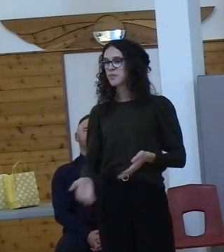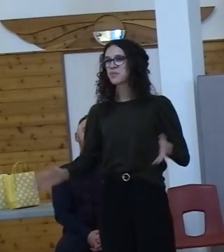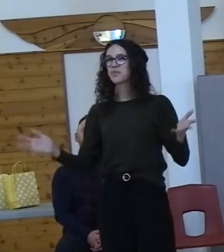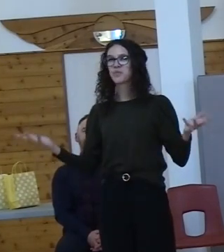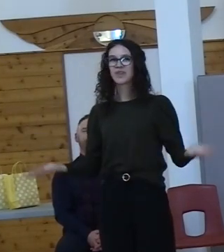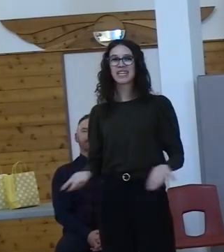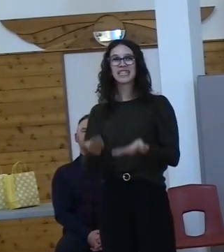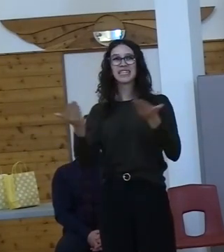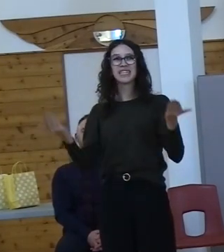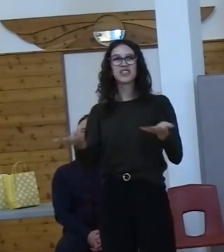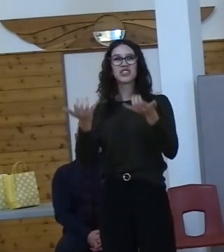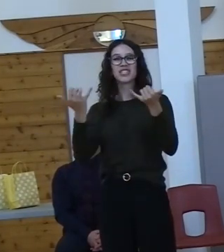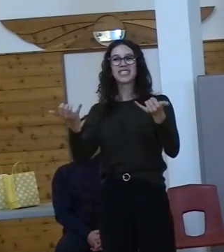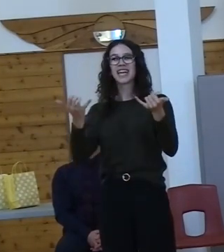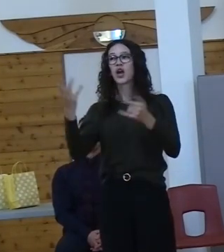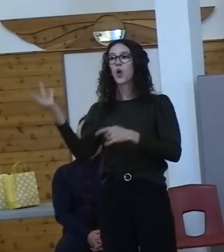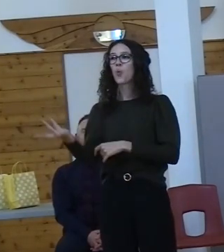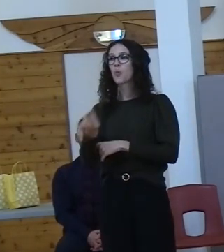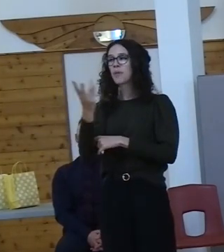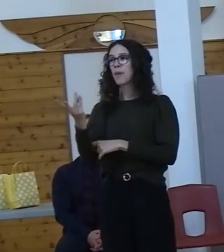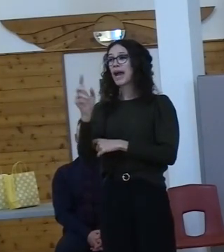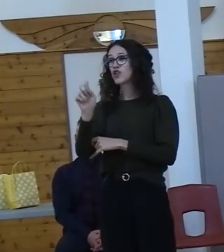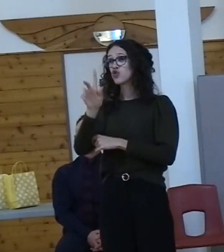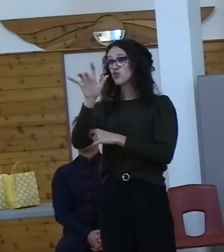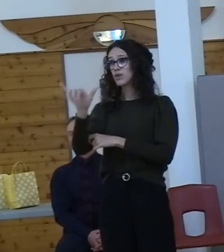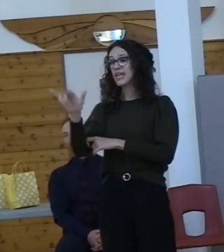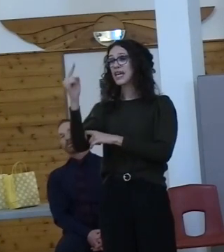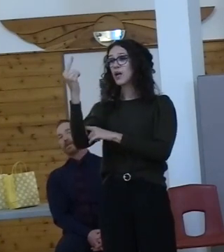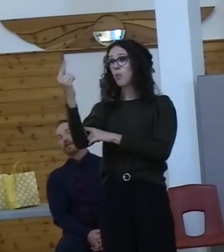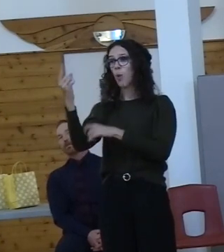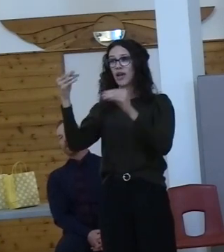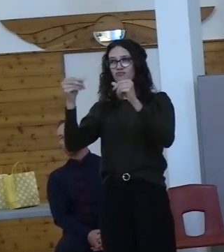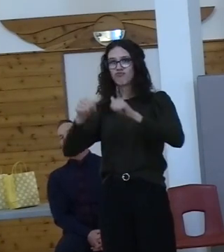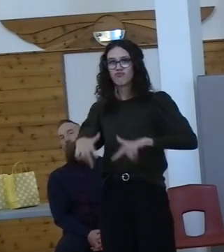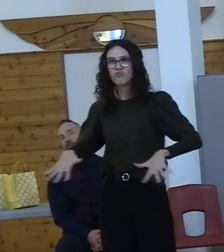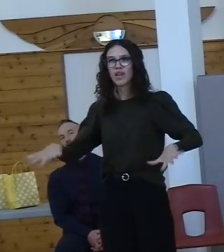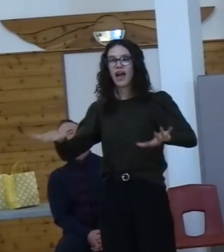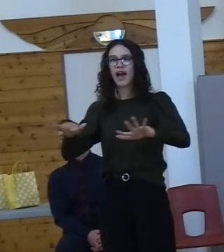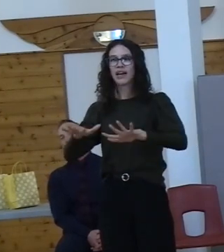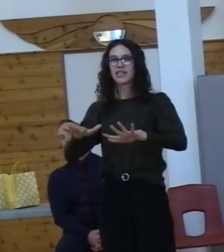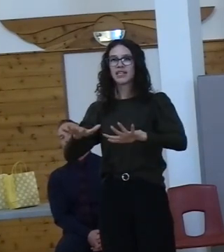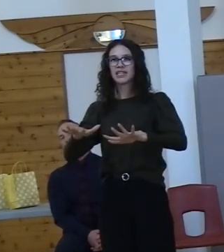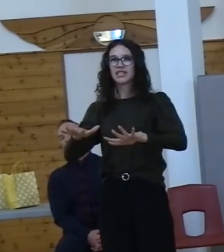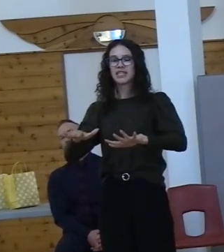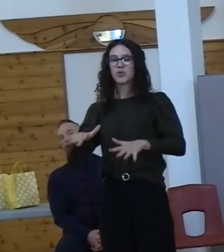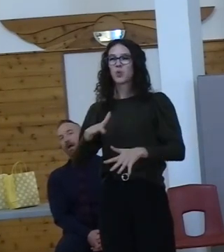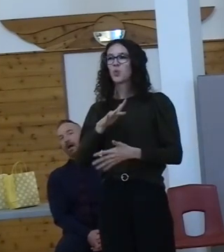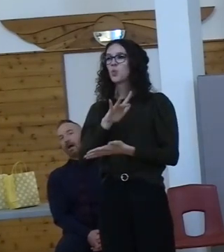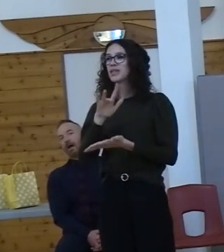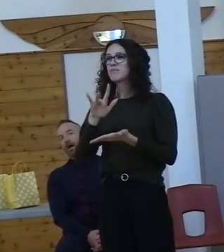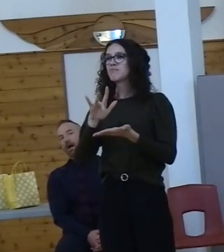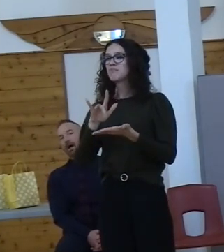Winnipeg, Treaty One, where our part of the Turtle meets.